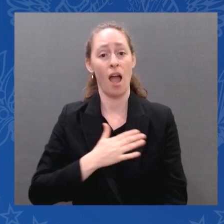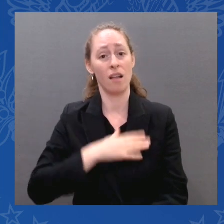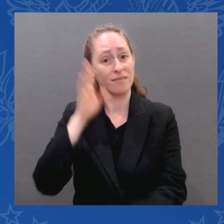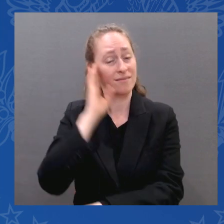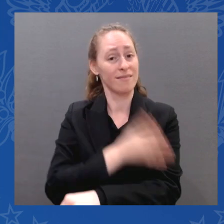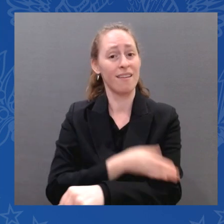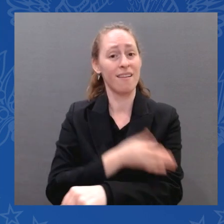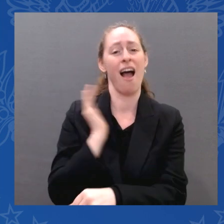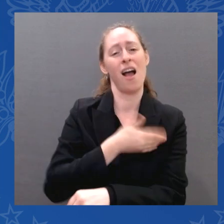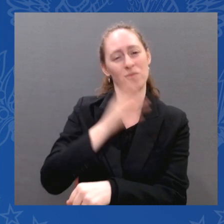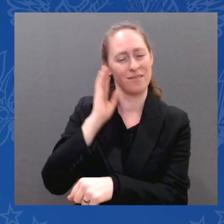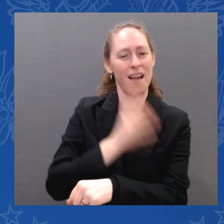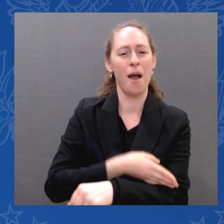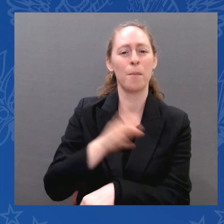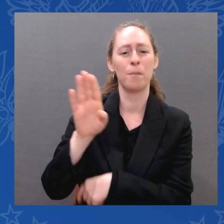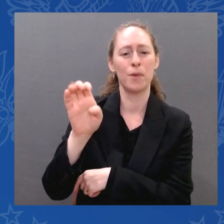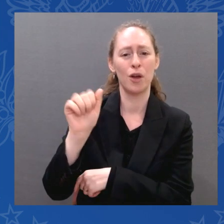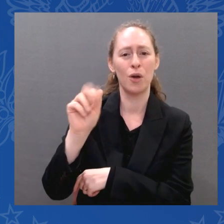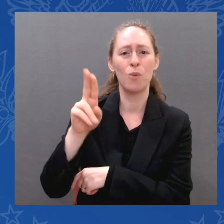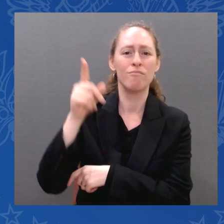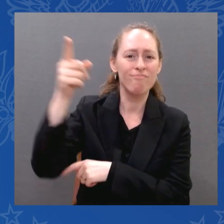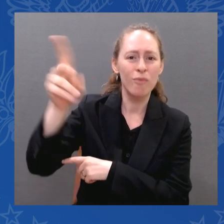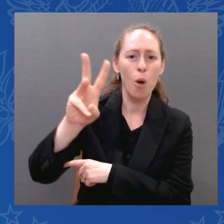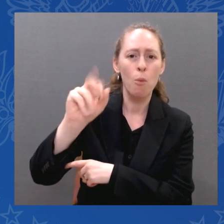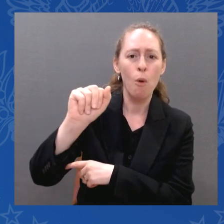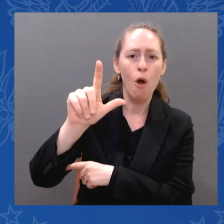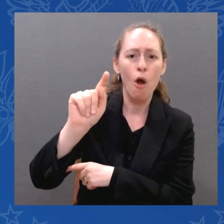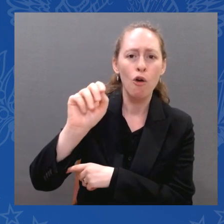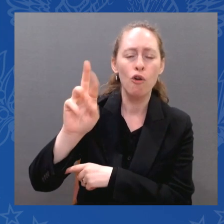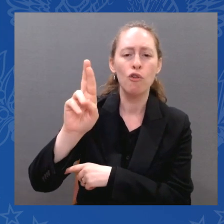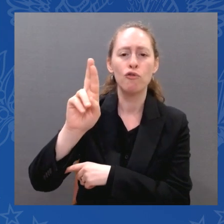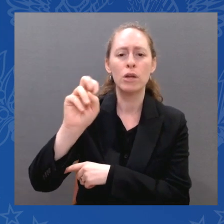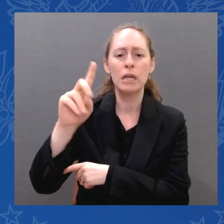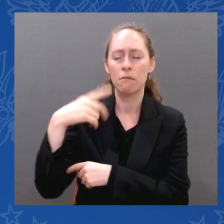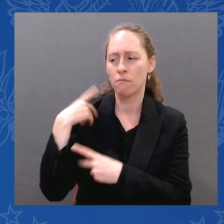who made such a gigantic difference in the attitude and the recovery of those veterans.